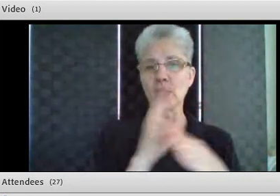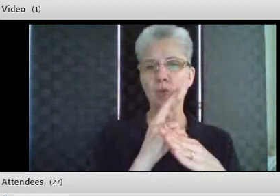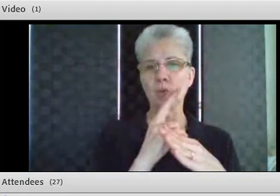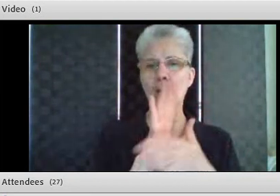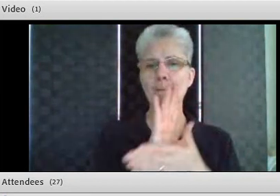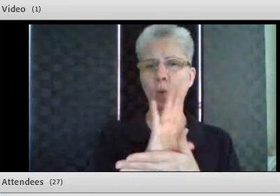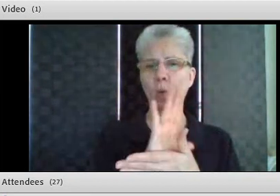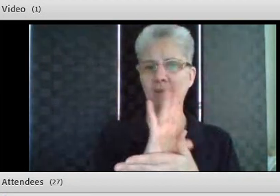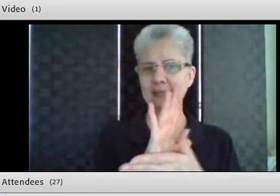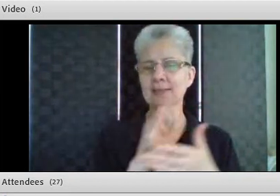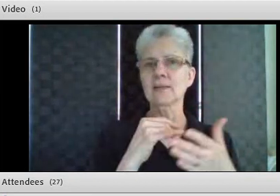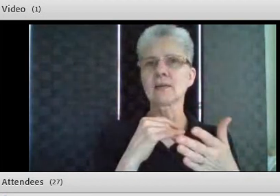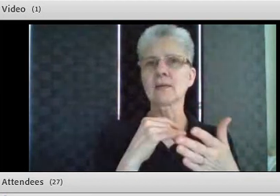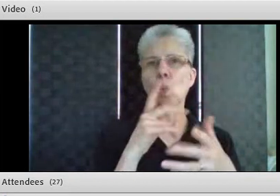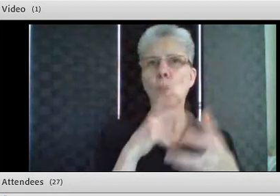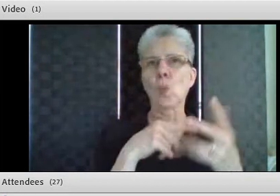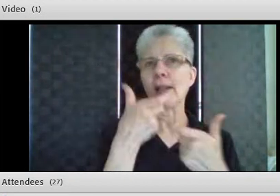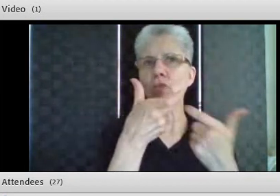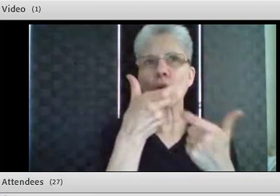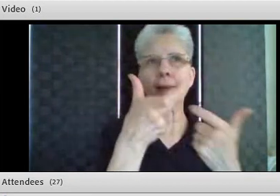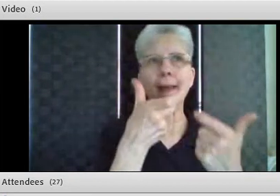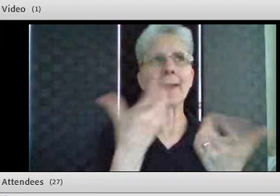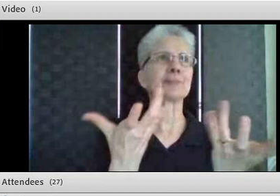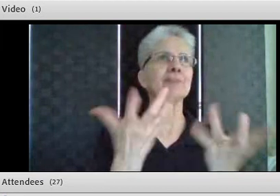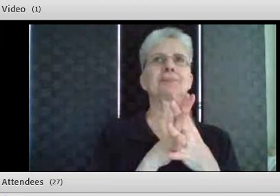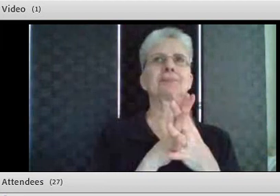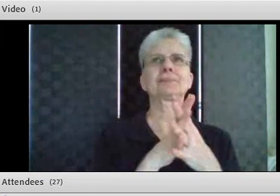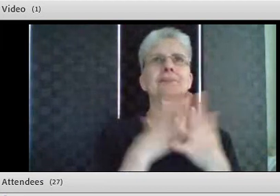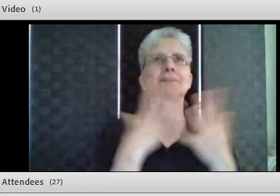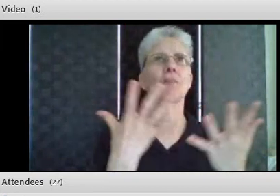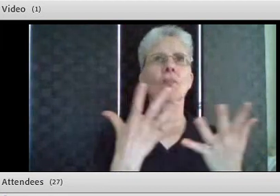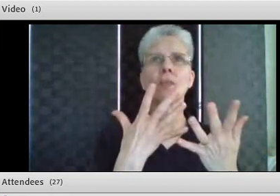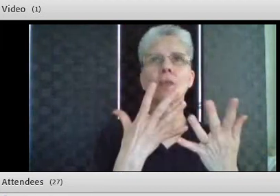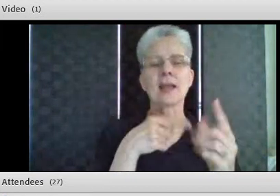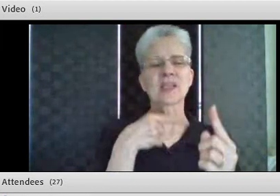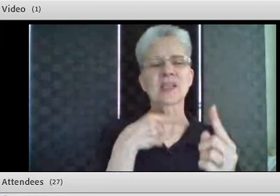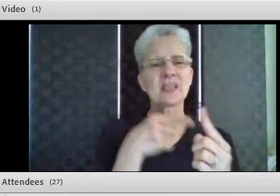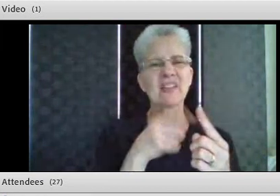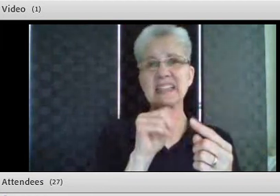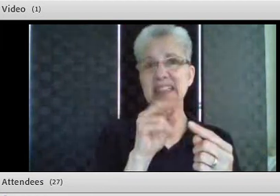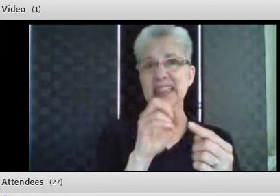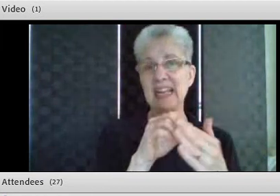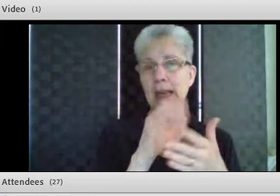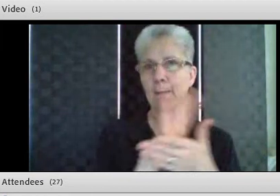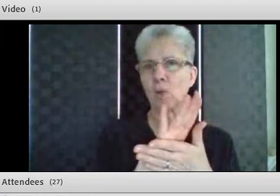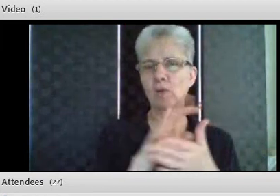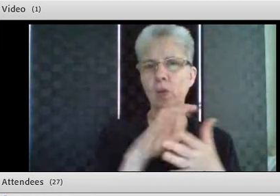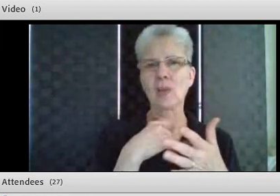they make us feel different things. Hilary: Yep. Ryan: The way we relate this to students is, we use movies.